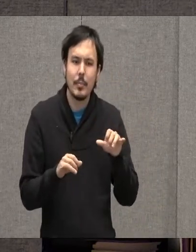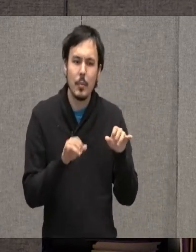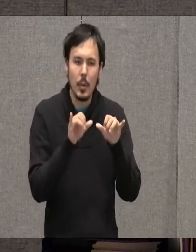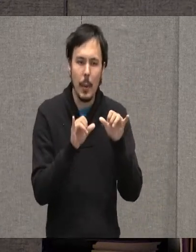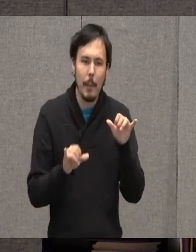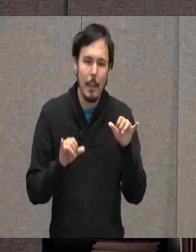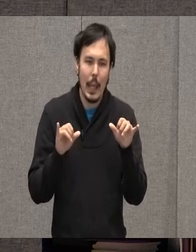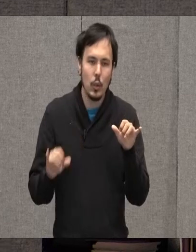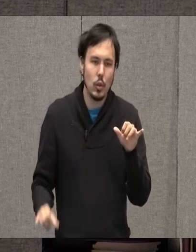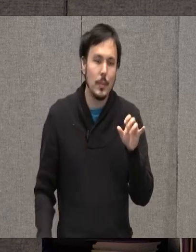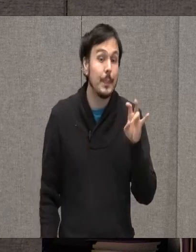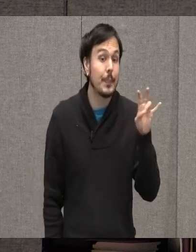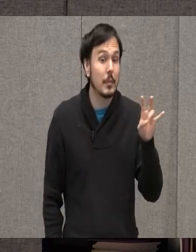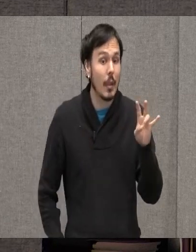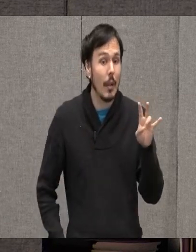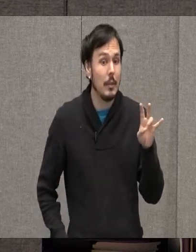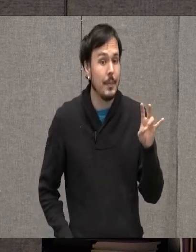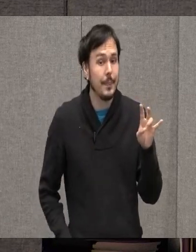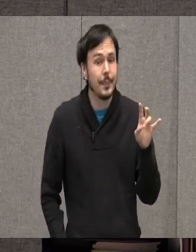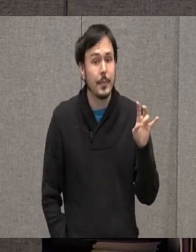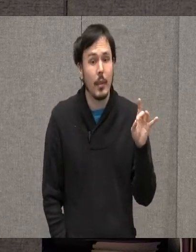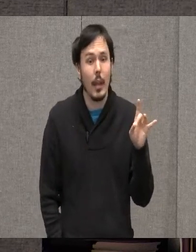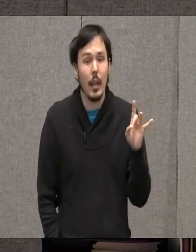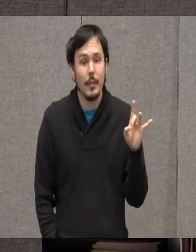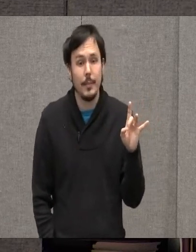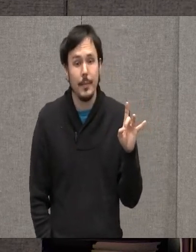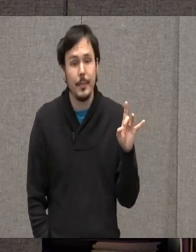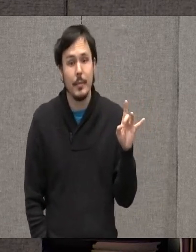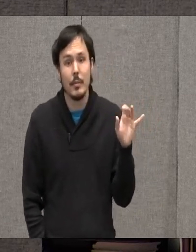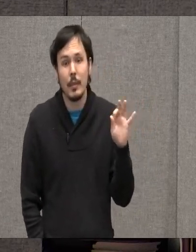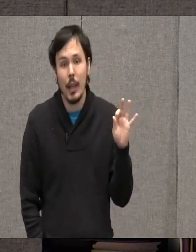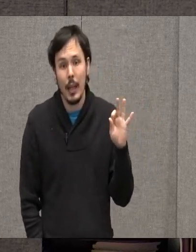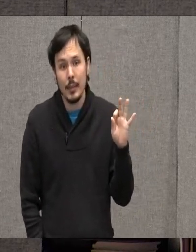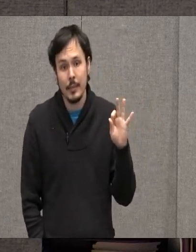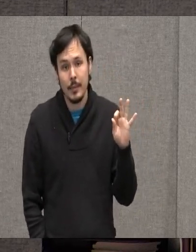Seven, eight, nine, ten